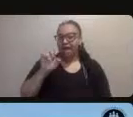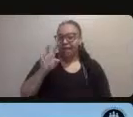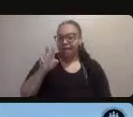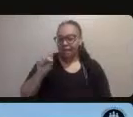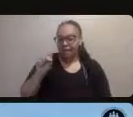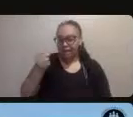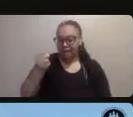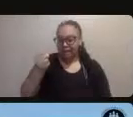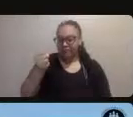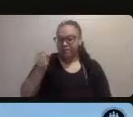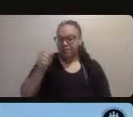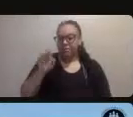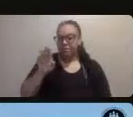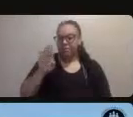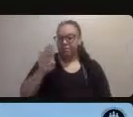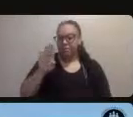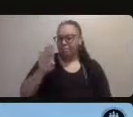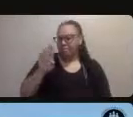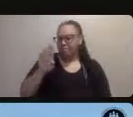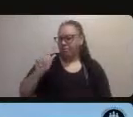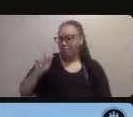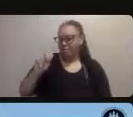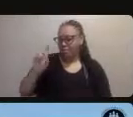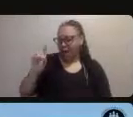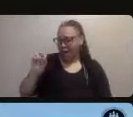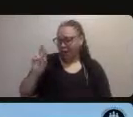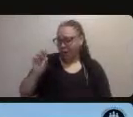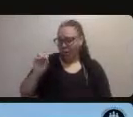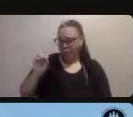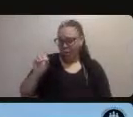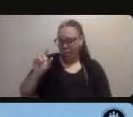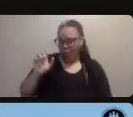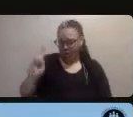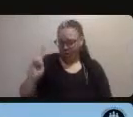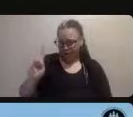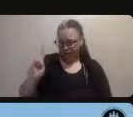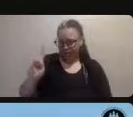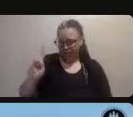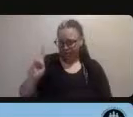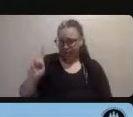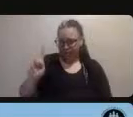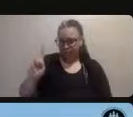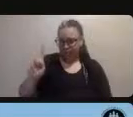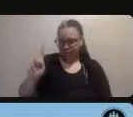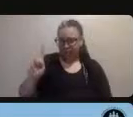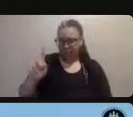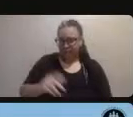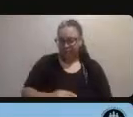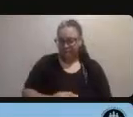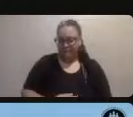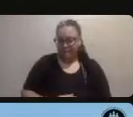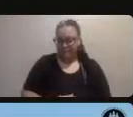SUBMISSION. AN APPLICANT ISHAI.